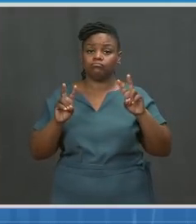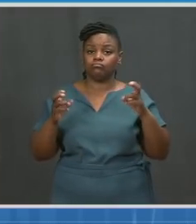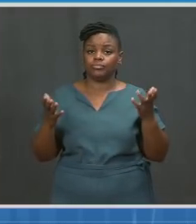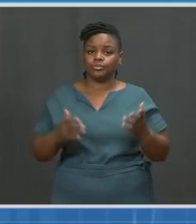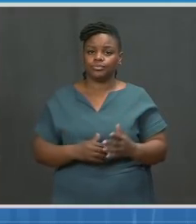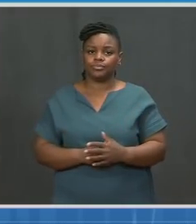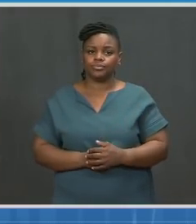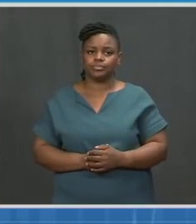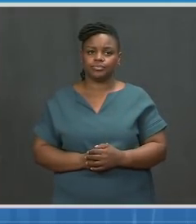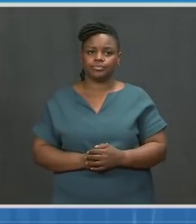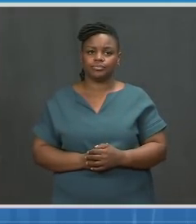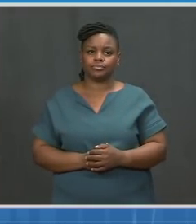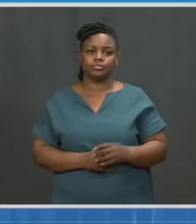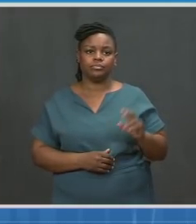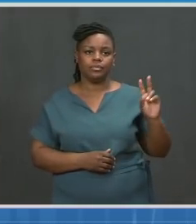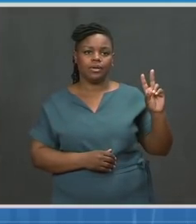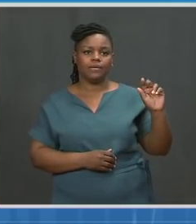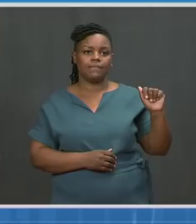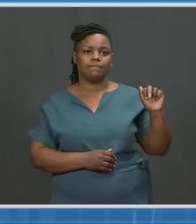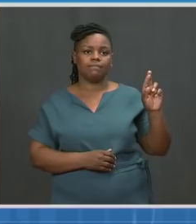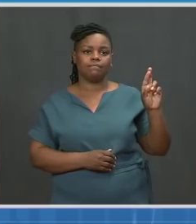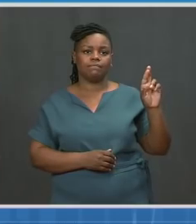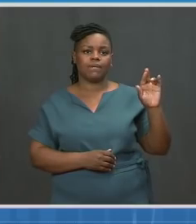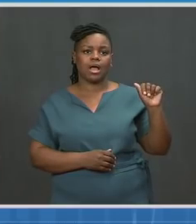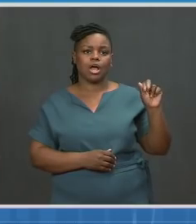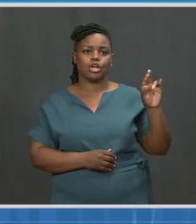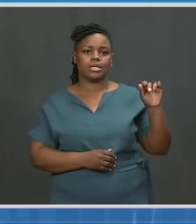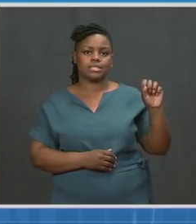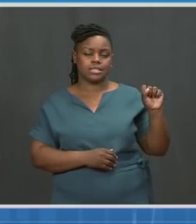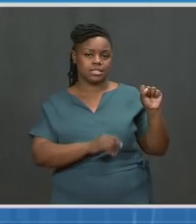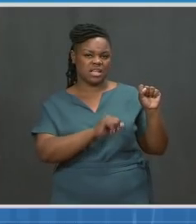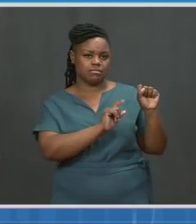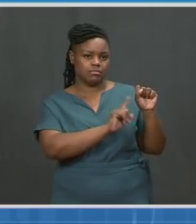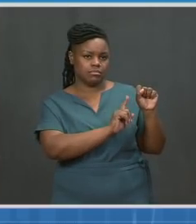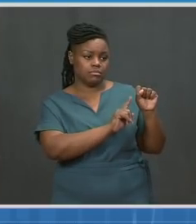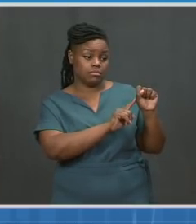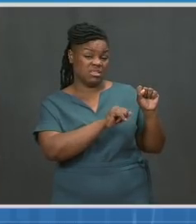and the role of vaccination in protecting against variants. Can I have the first slide, please?